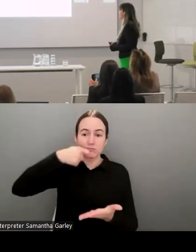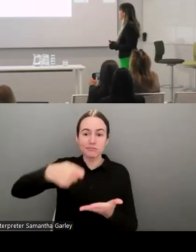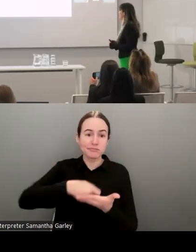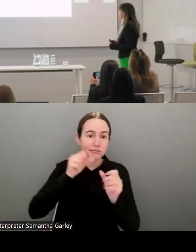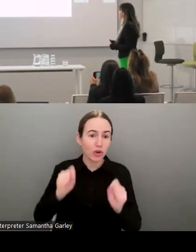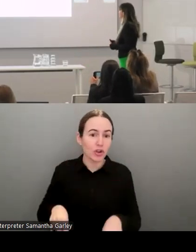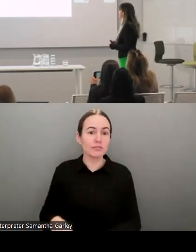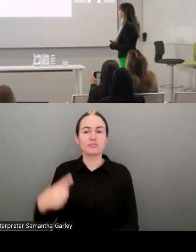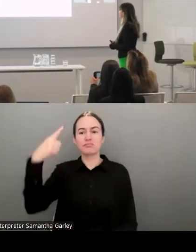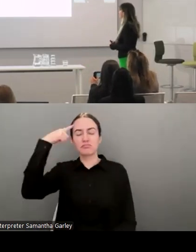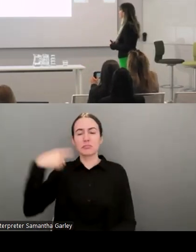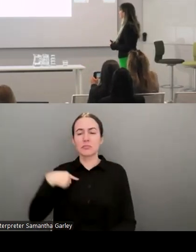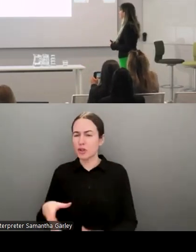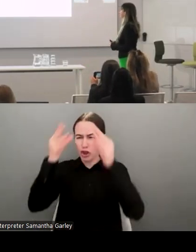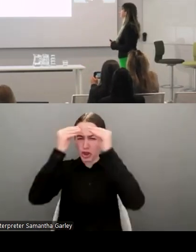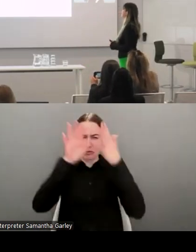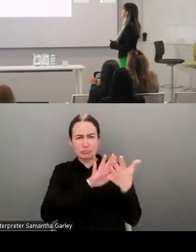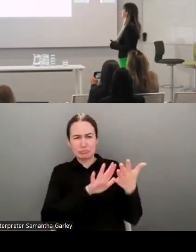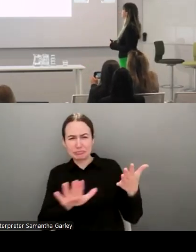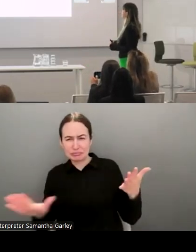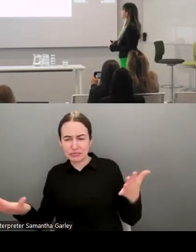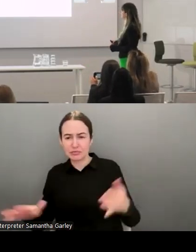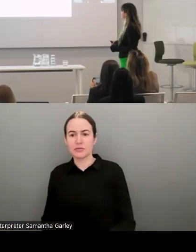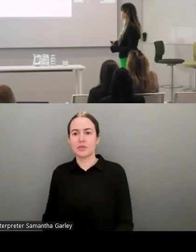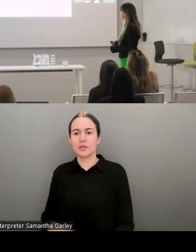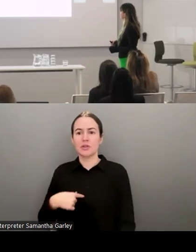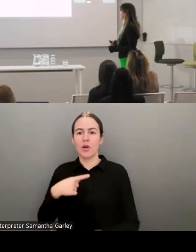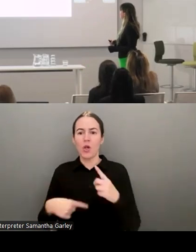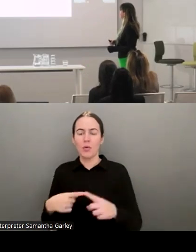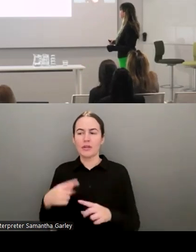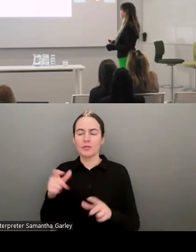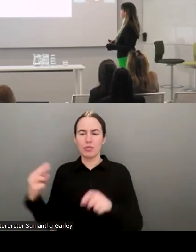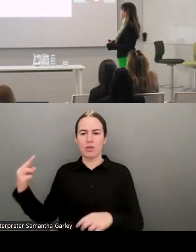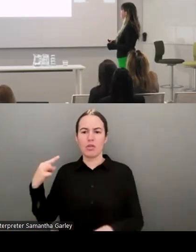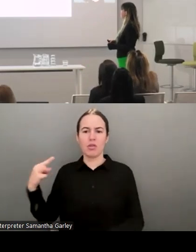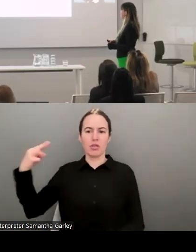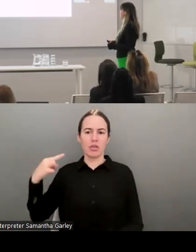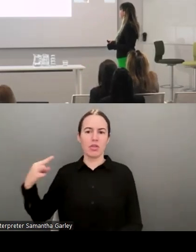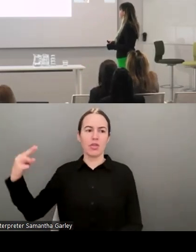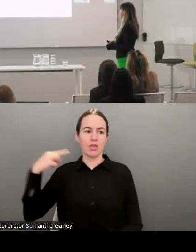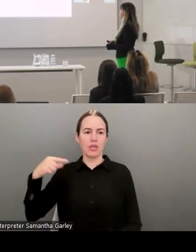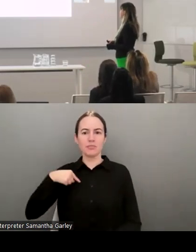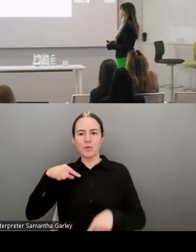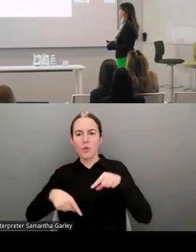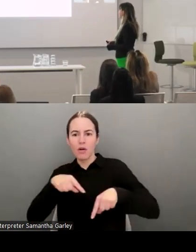I remember always having eyes on my back, watching how I walked. I remember my mother getting angry when I didn't speak clearly.